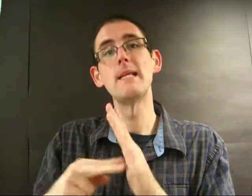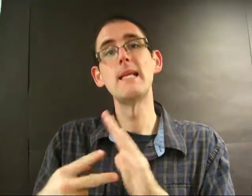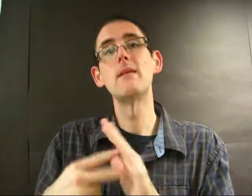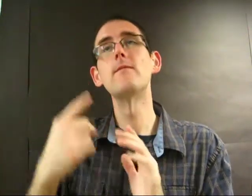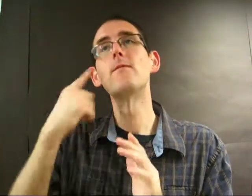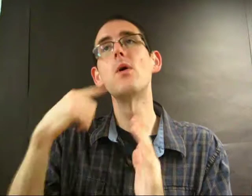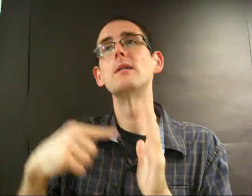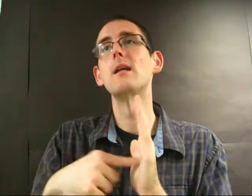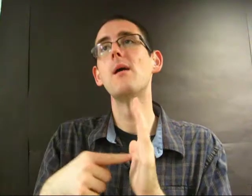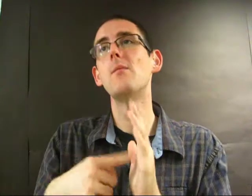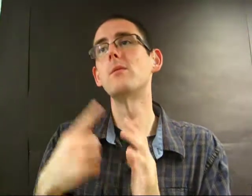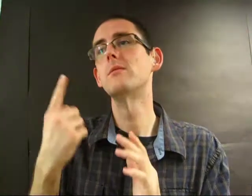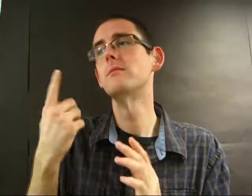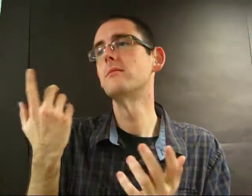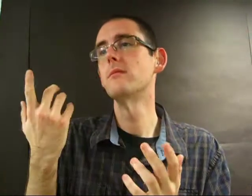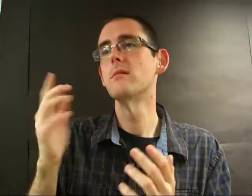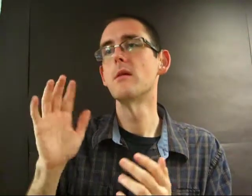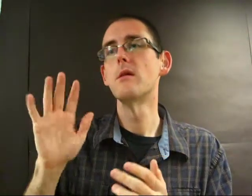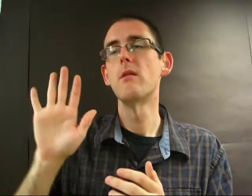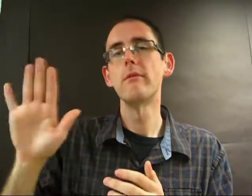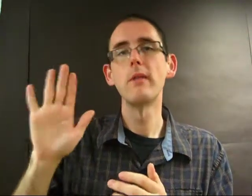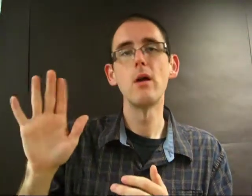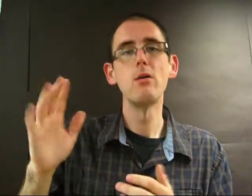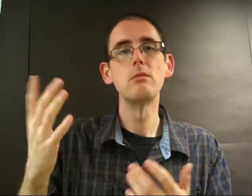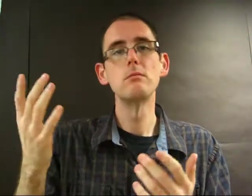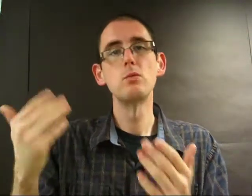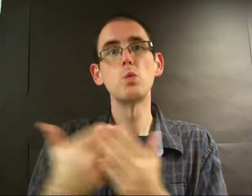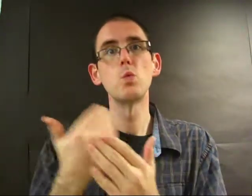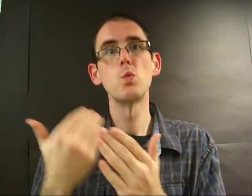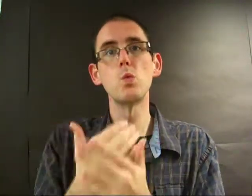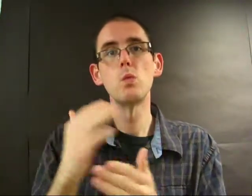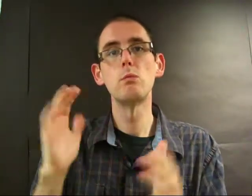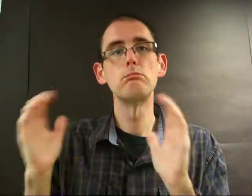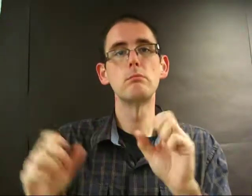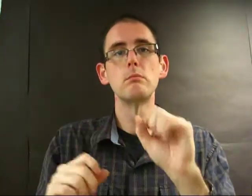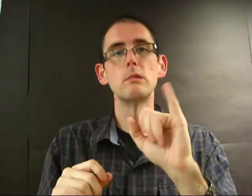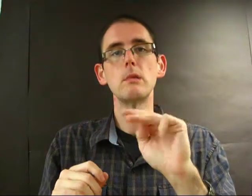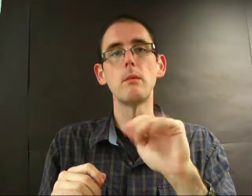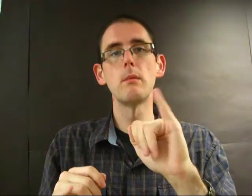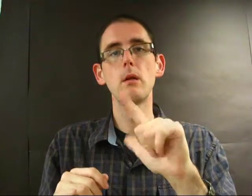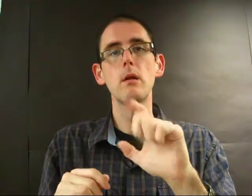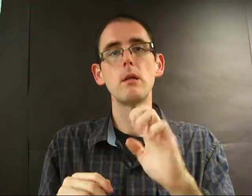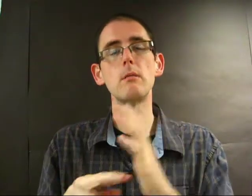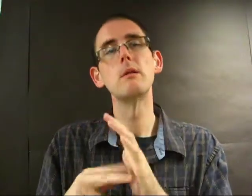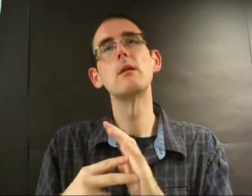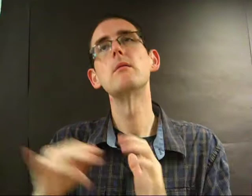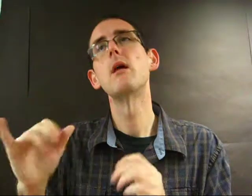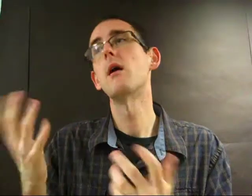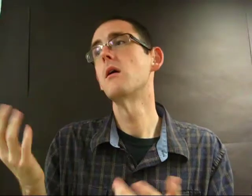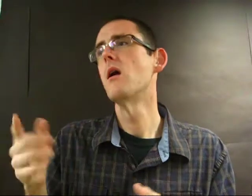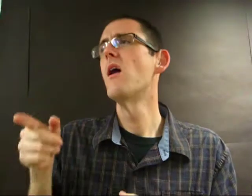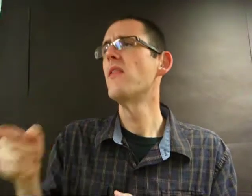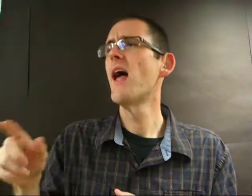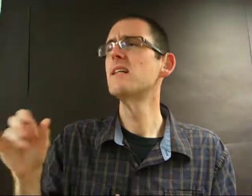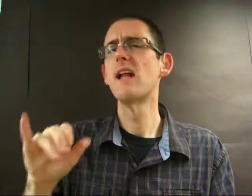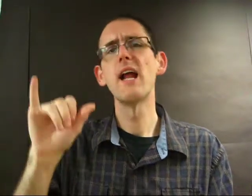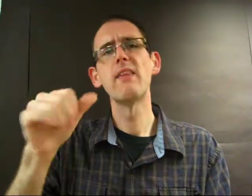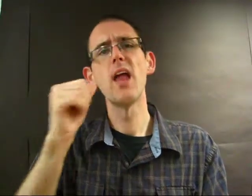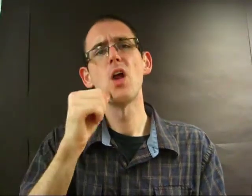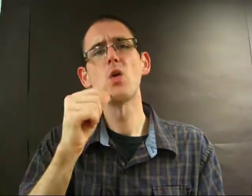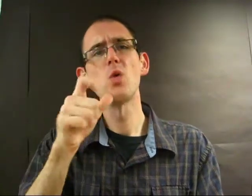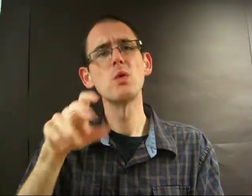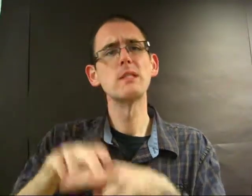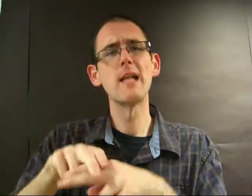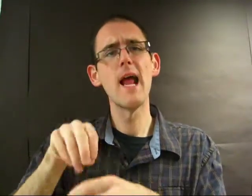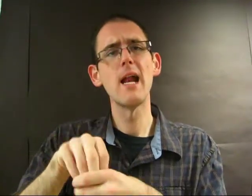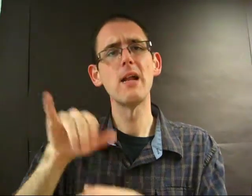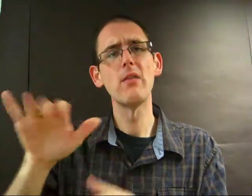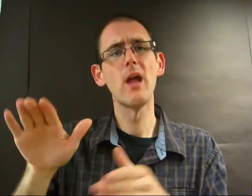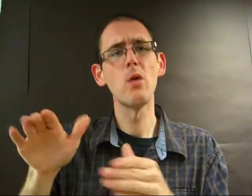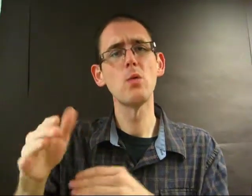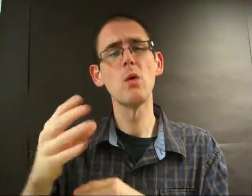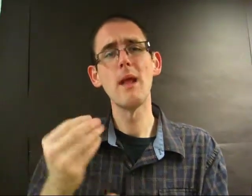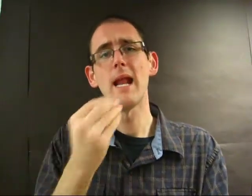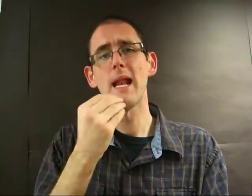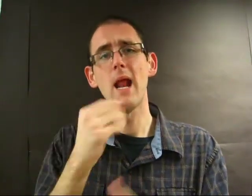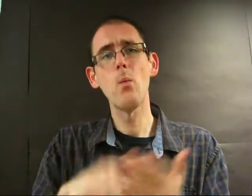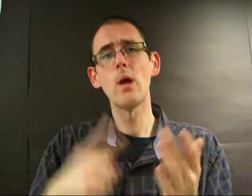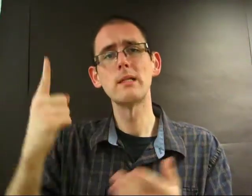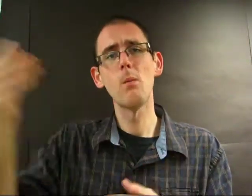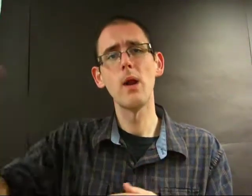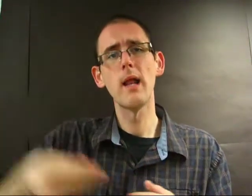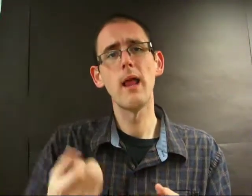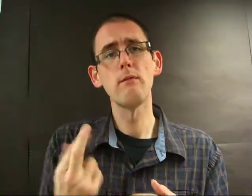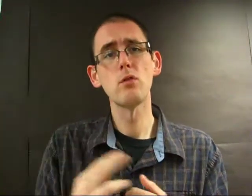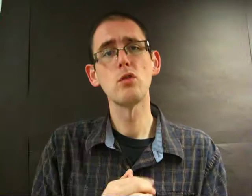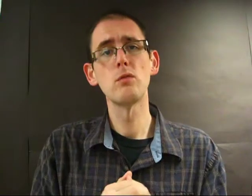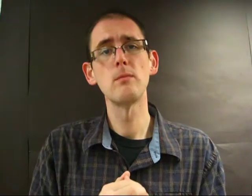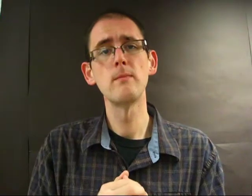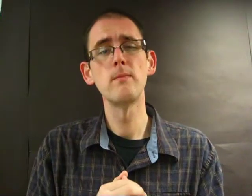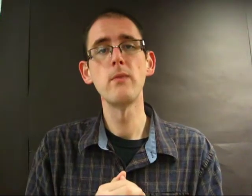For example, one of their similes is, "It's like that girl who sat in the room and ate what was given her."